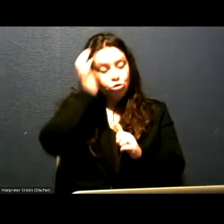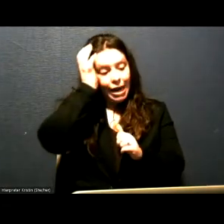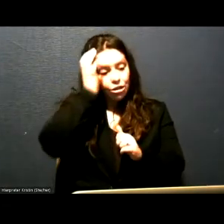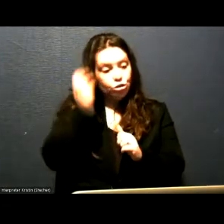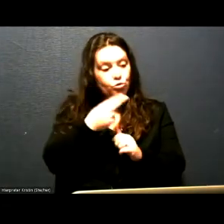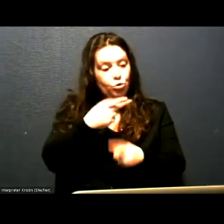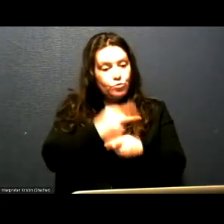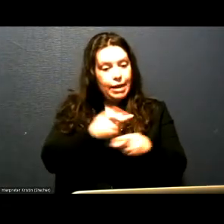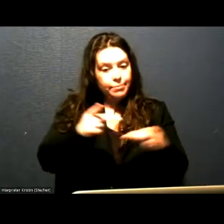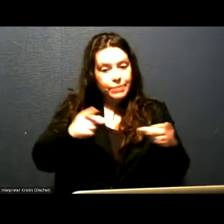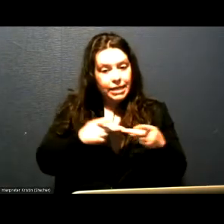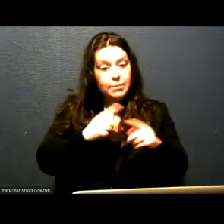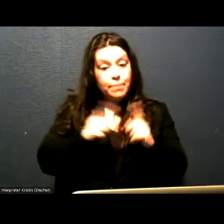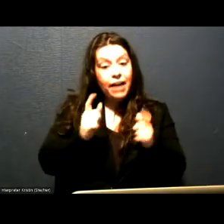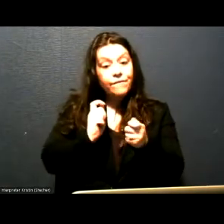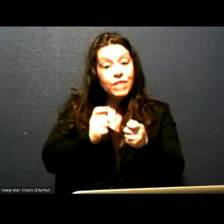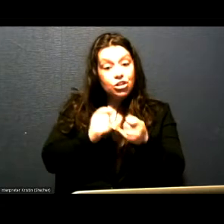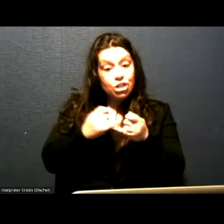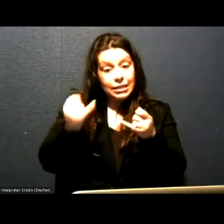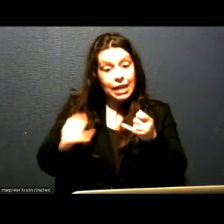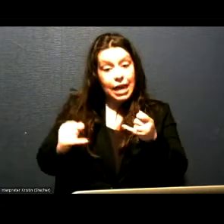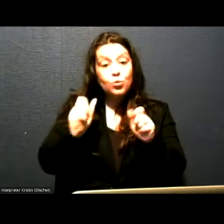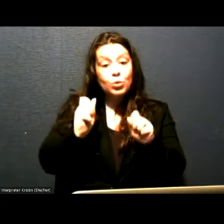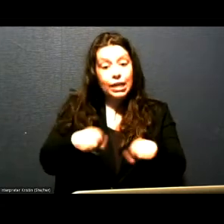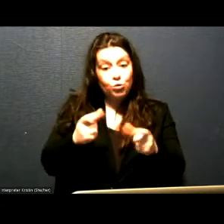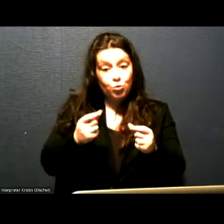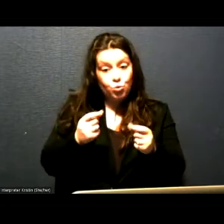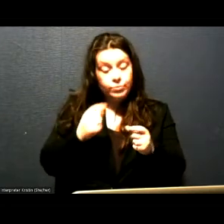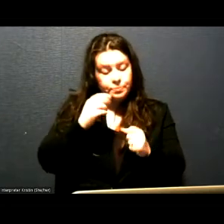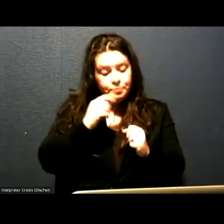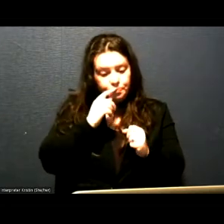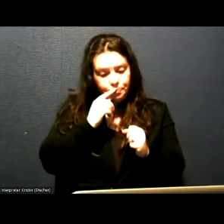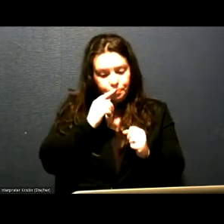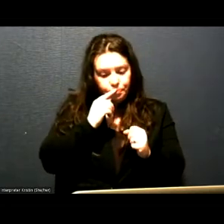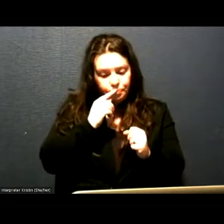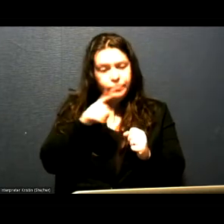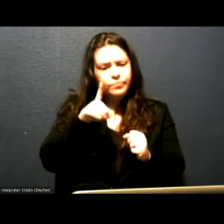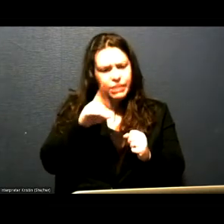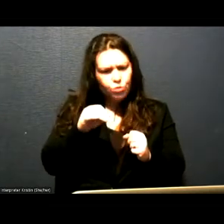it comes to fishing line, you can actually, so they don’t, they do make some recyclable versions, but